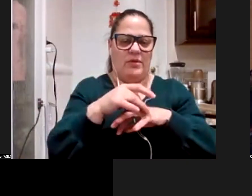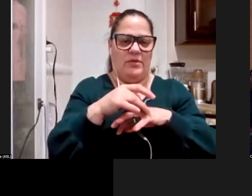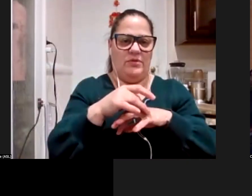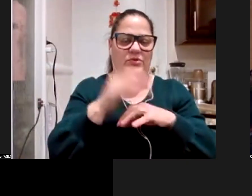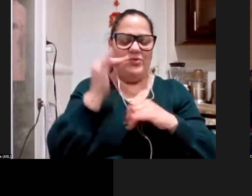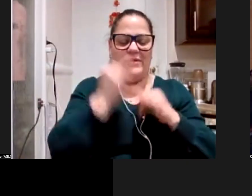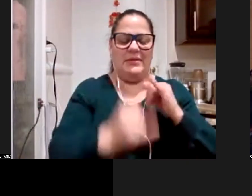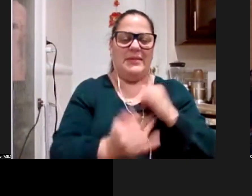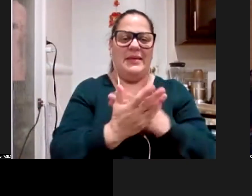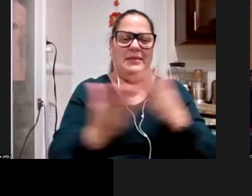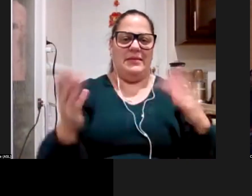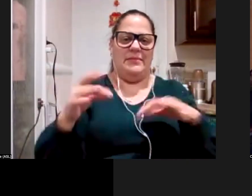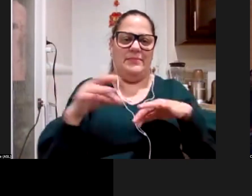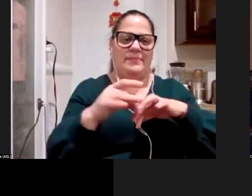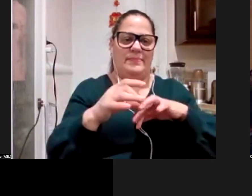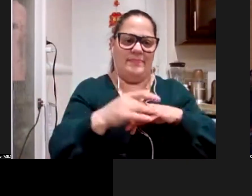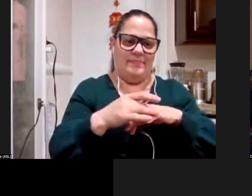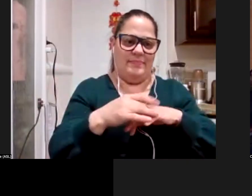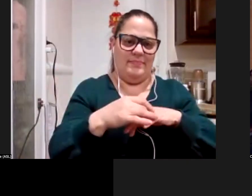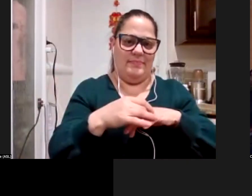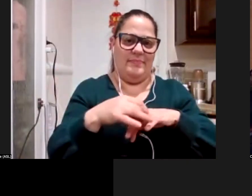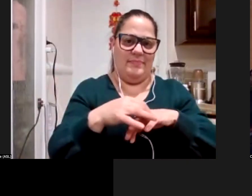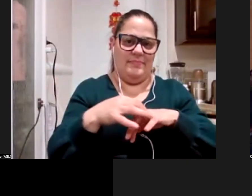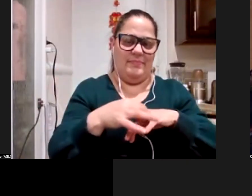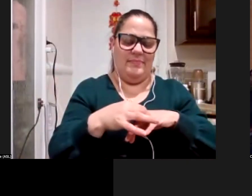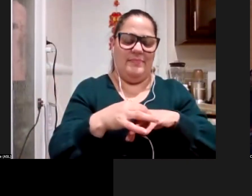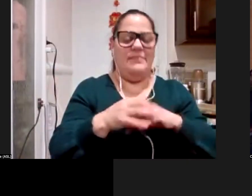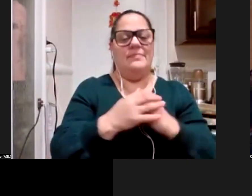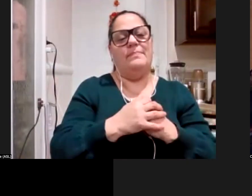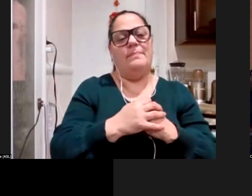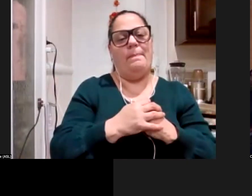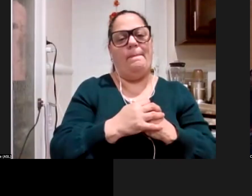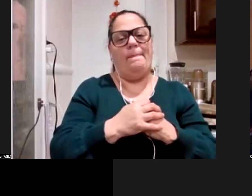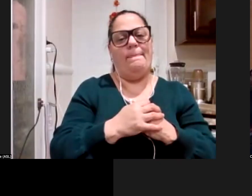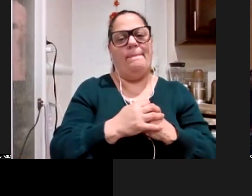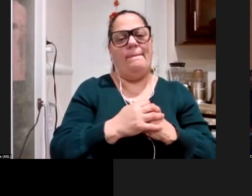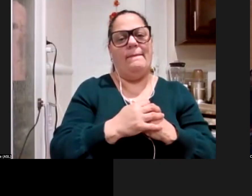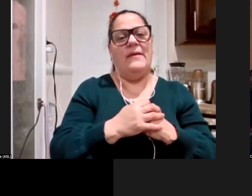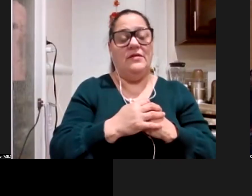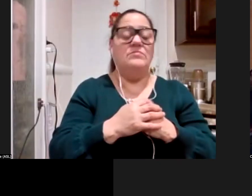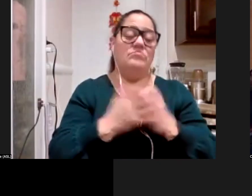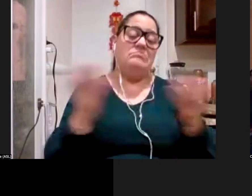things that was put on the puppet was a wedding ring. Um, so it is I mean it definitely is a